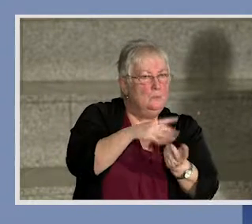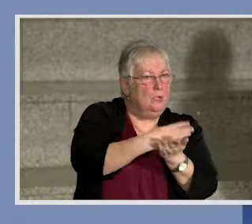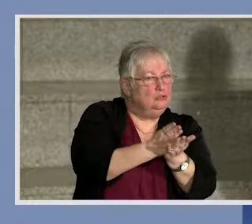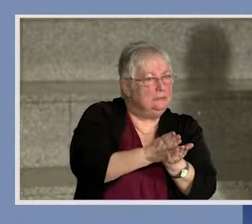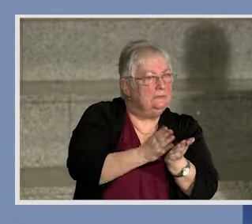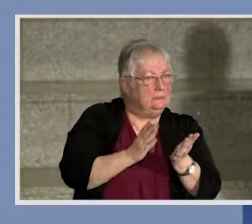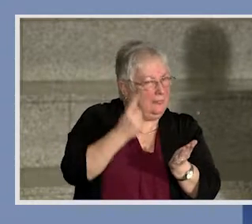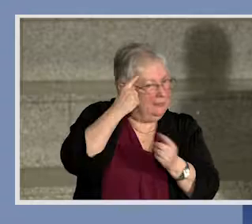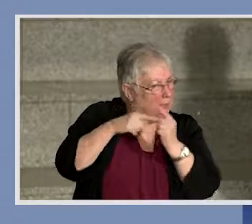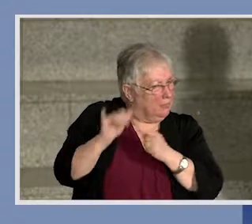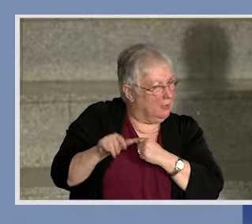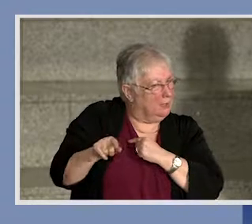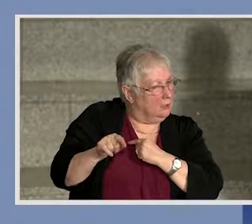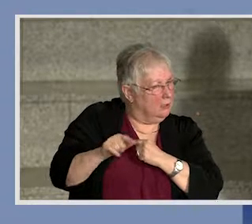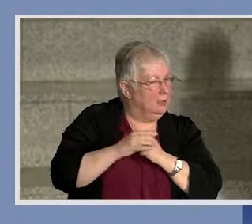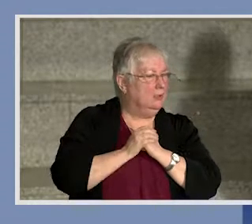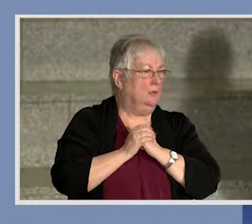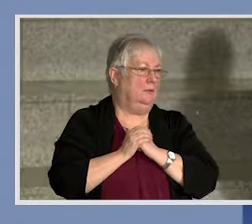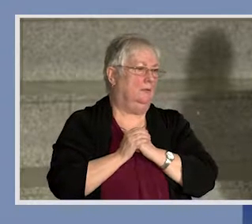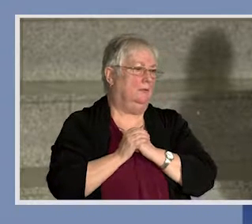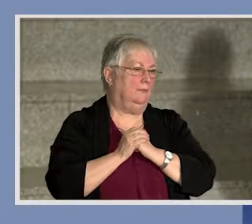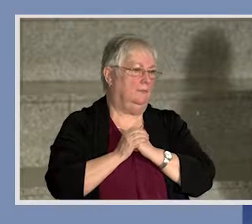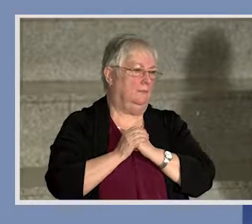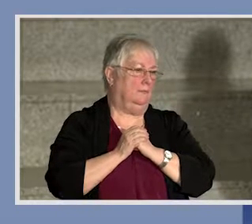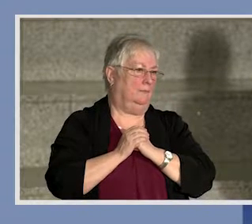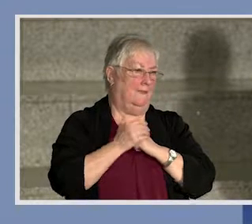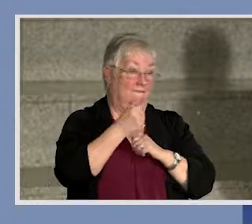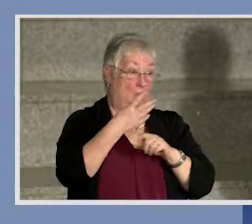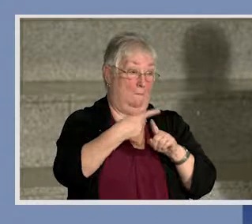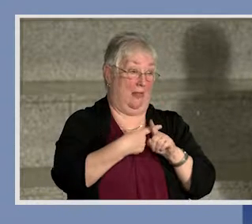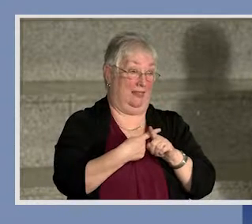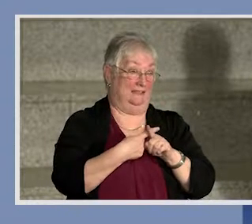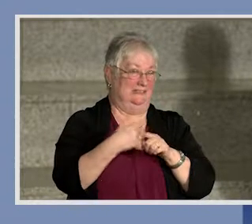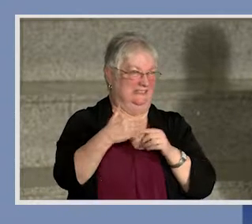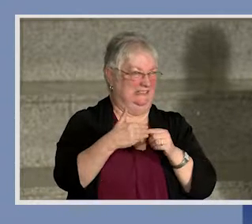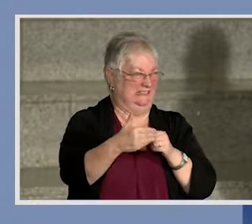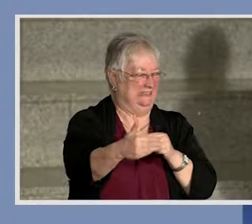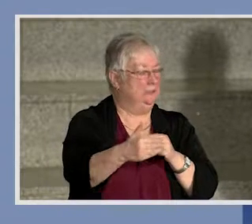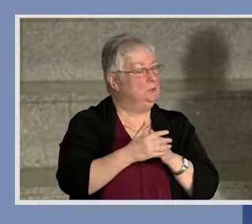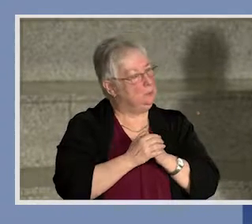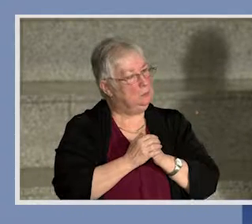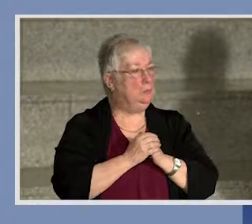THAT MAY ONLY GET MORE DIFFICULT IN FUTURE YEARS. ABSENT NEW RESOURCES, IF THERE